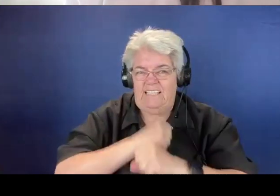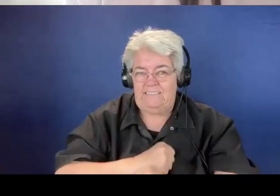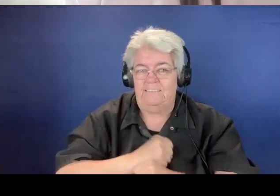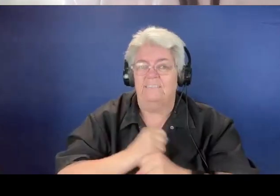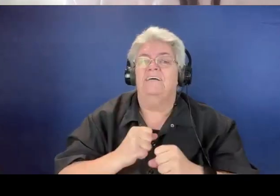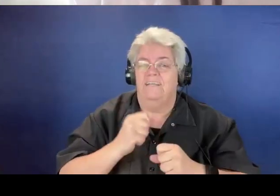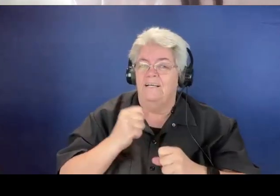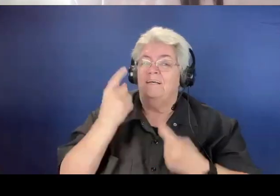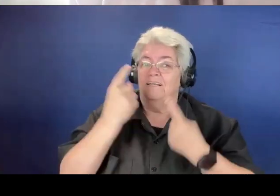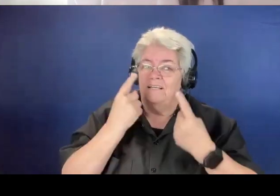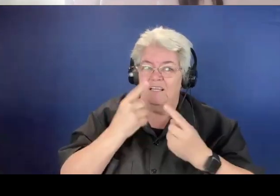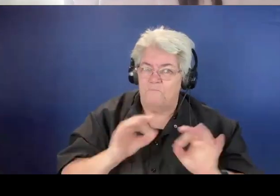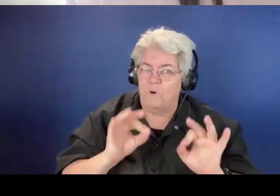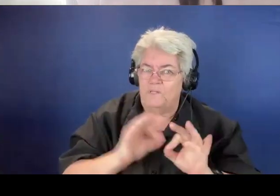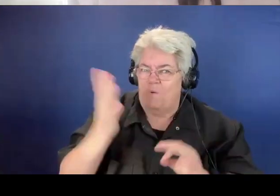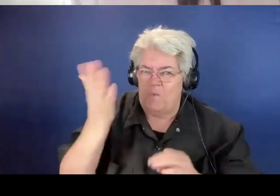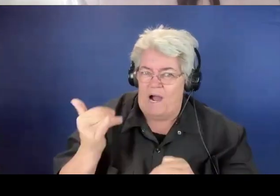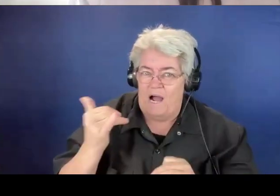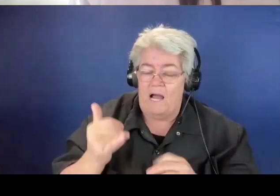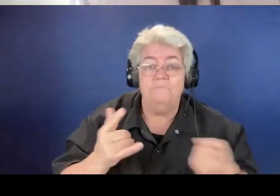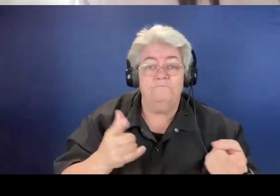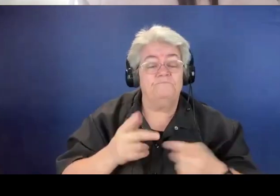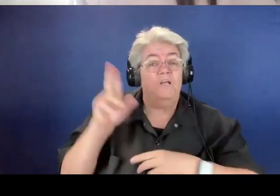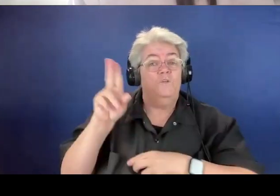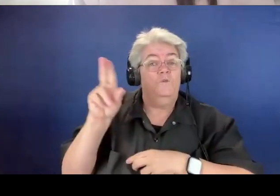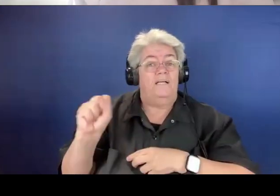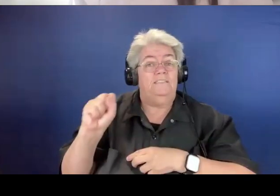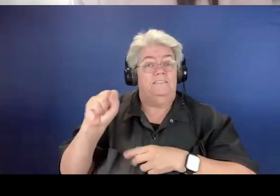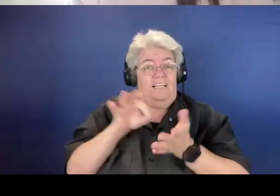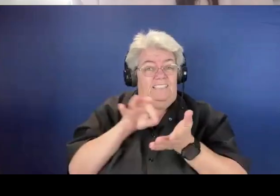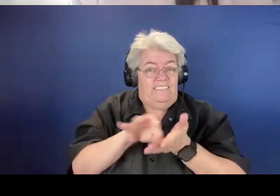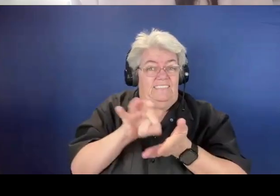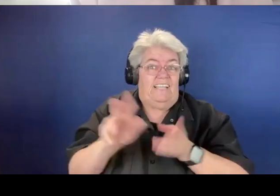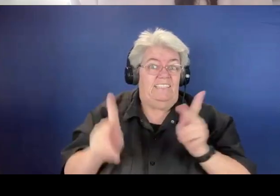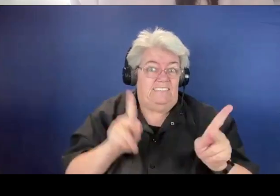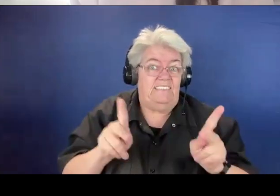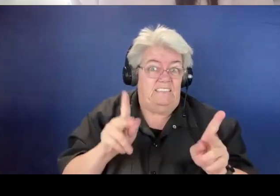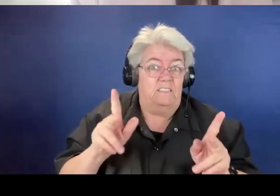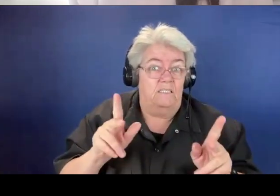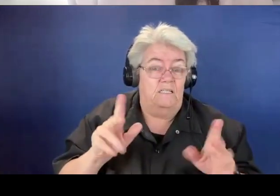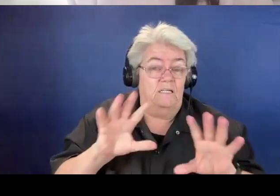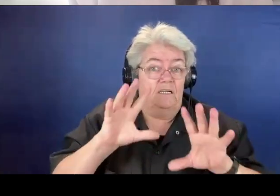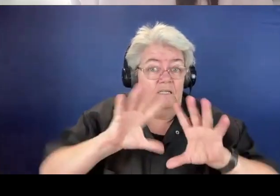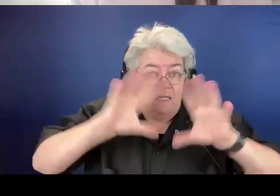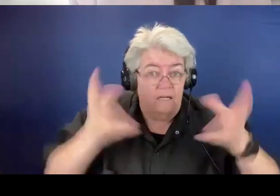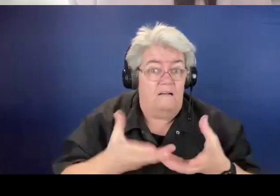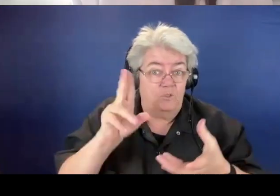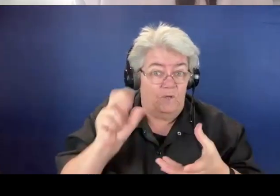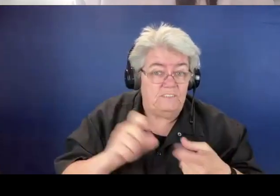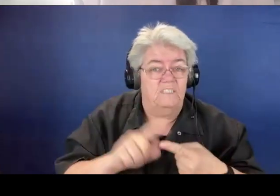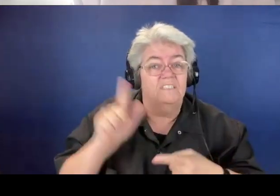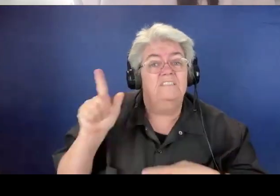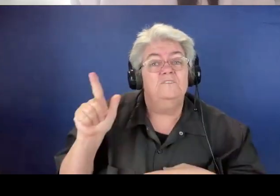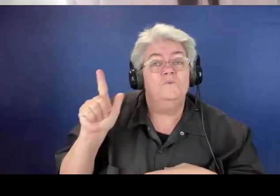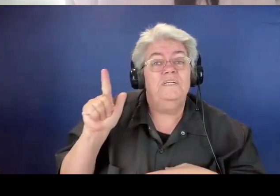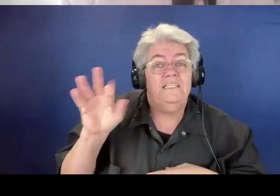According to the US Census Bureau, approximately 29.8% of households in